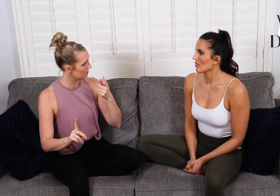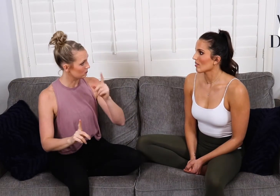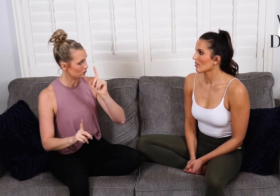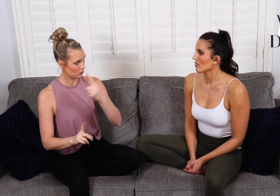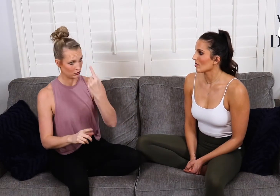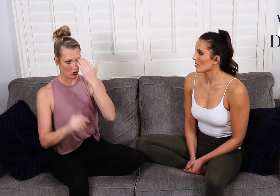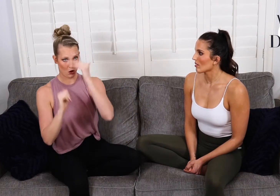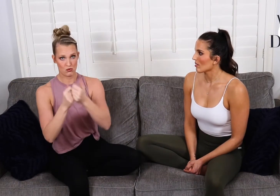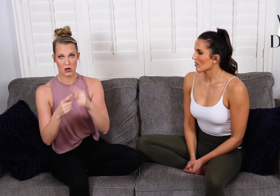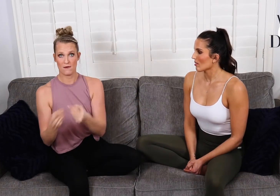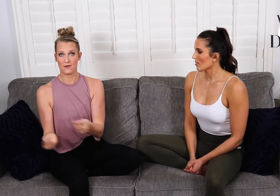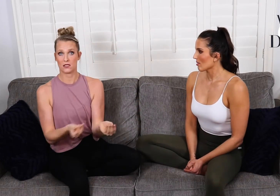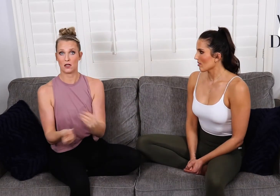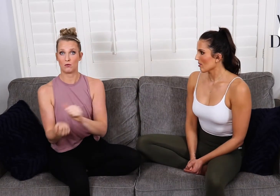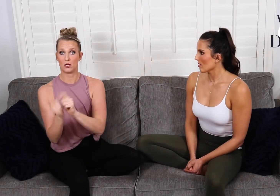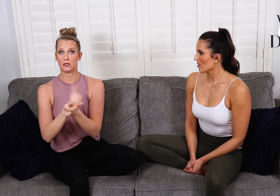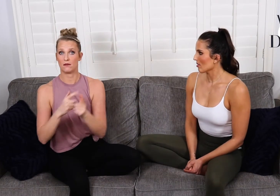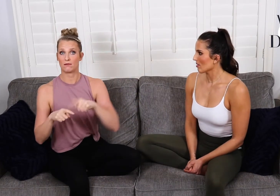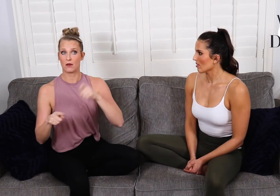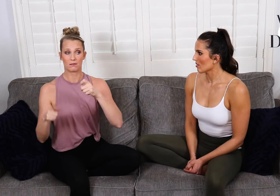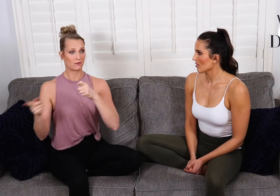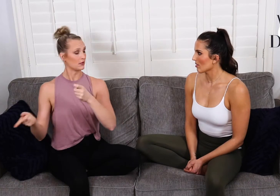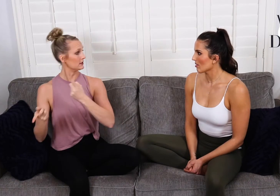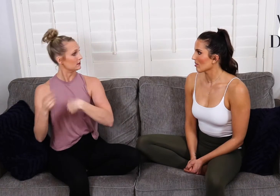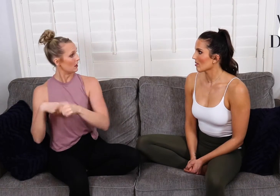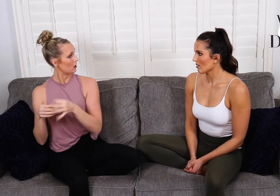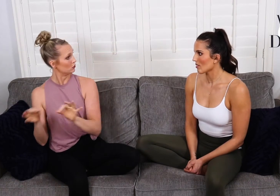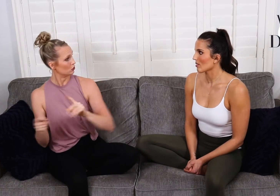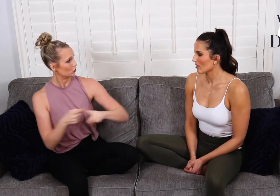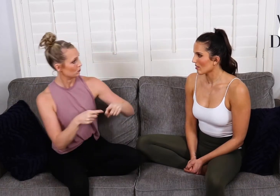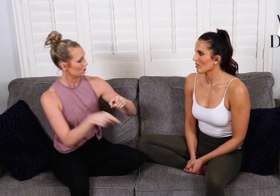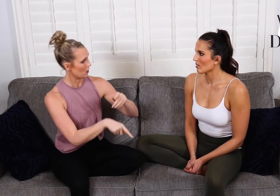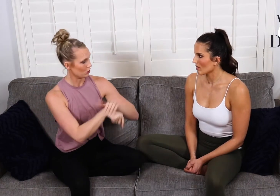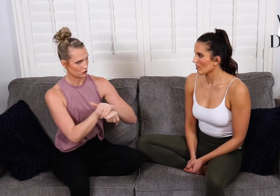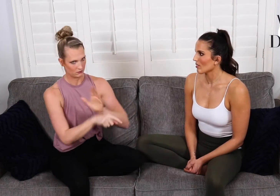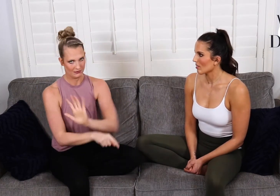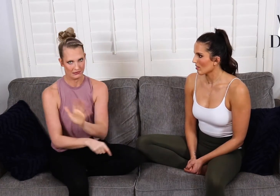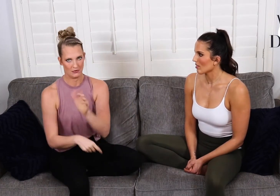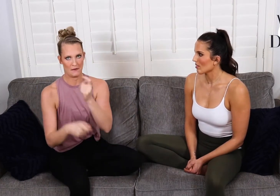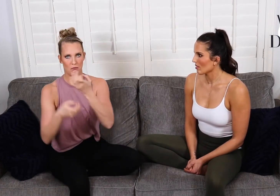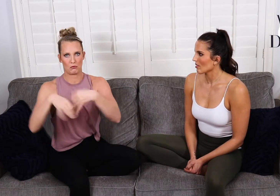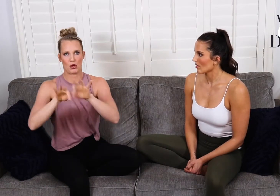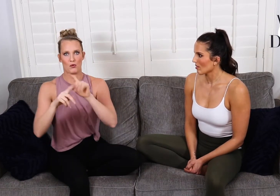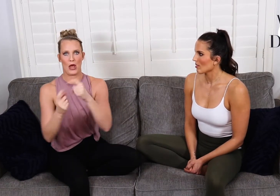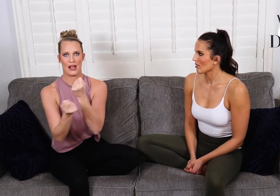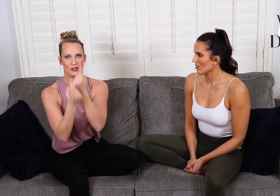Do they know how to facilitate from Sign Language to English and so it's really important for